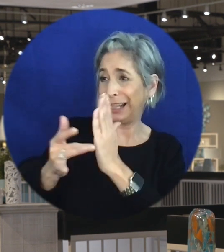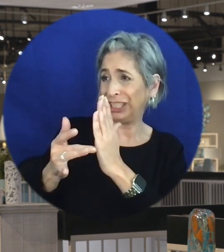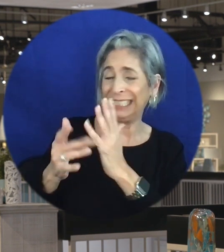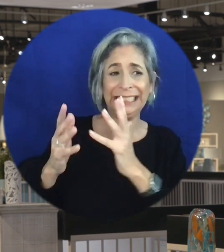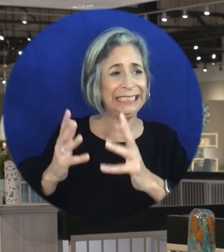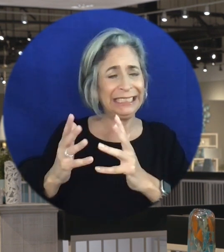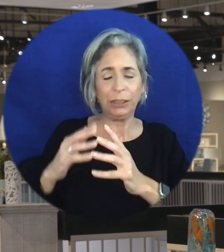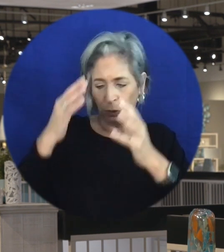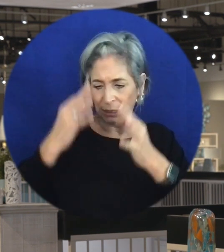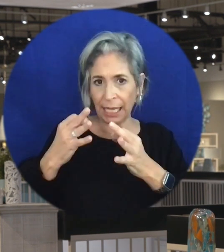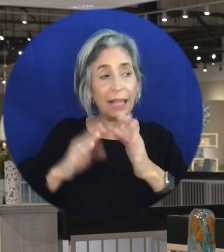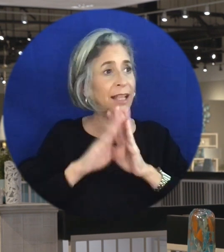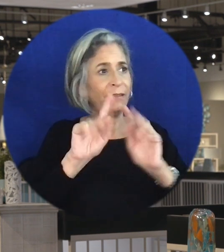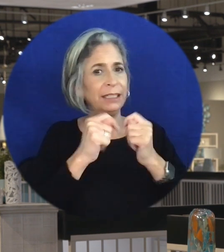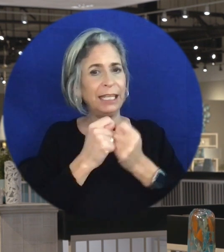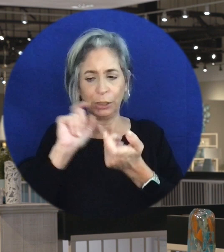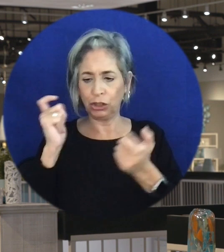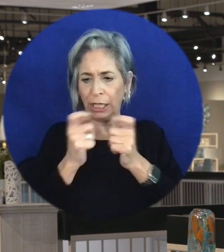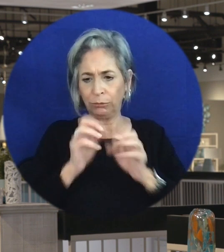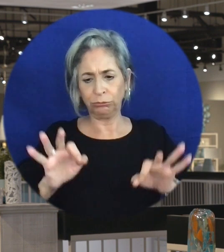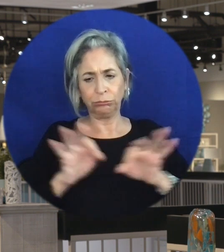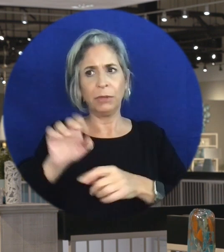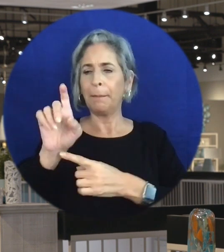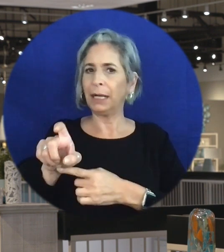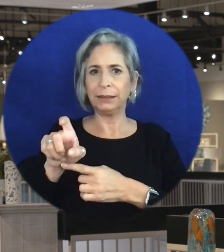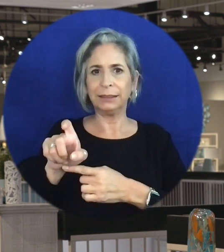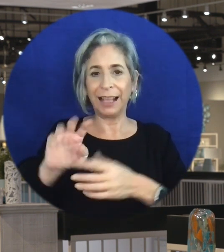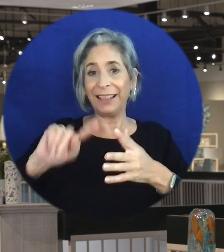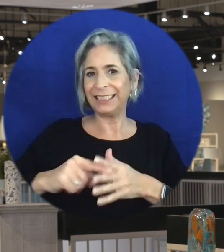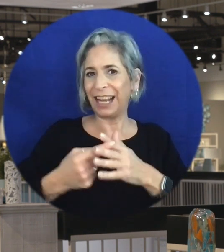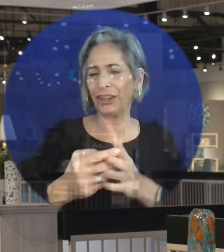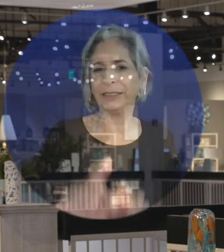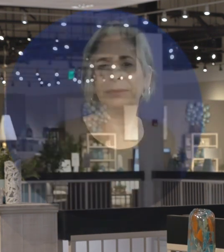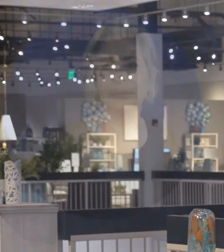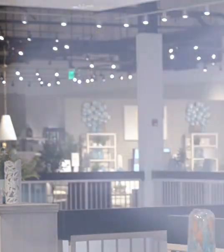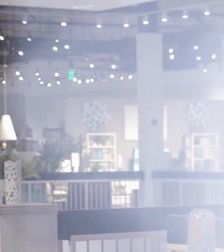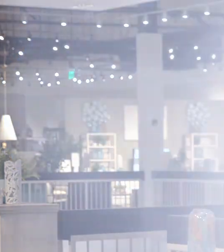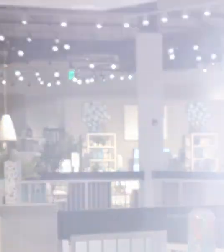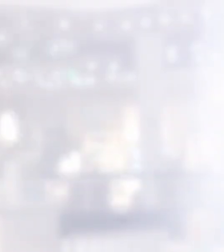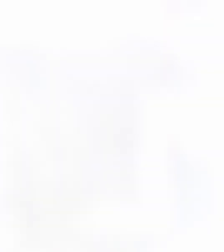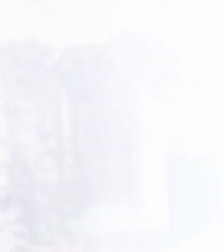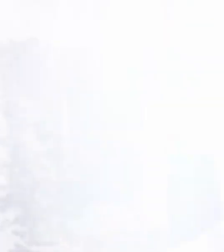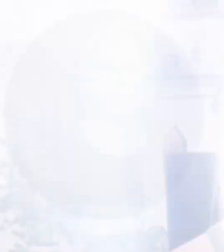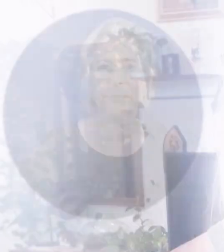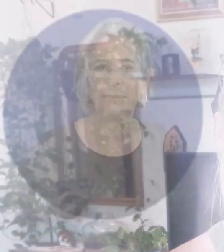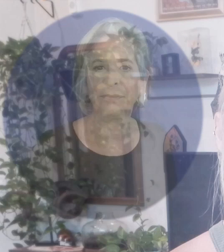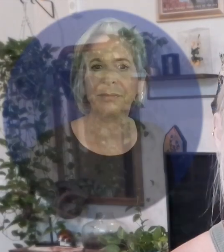Thus, our dev team decided change was imperative. Let's get into it.